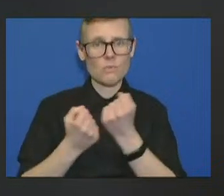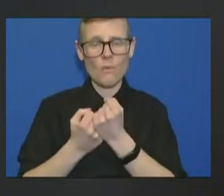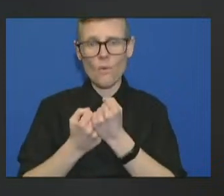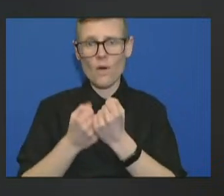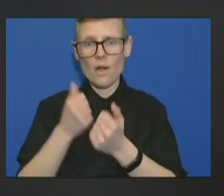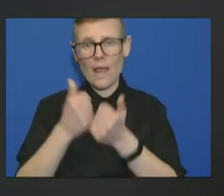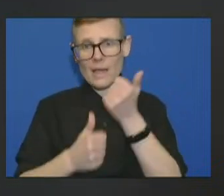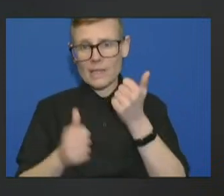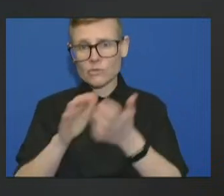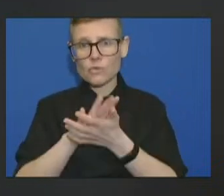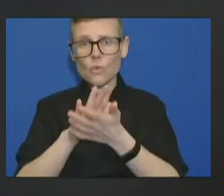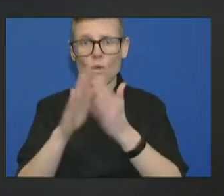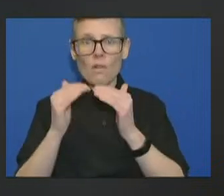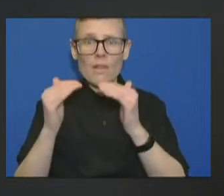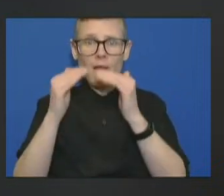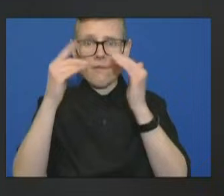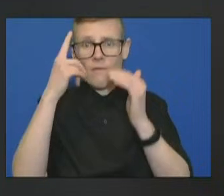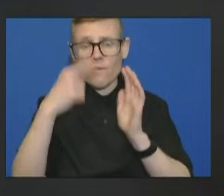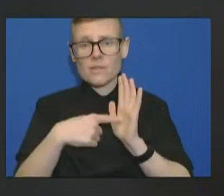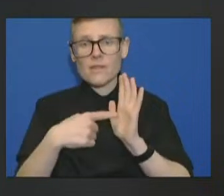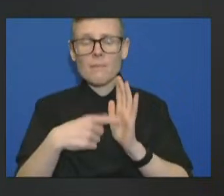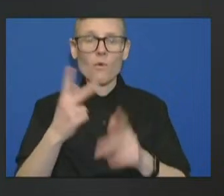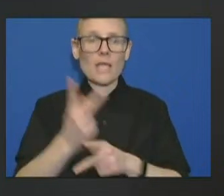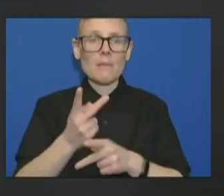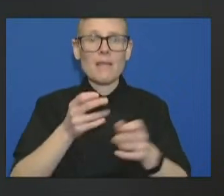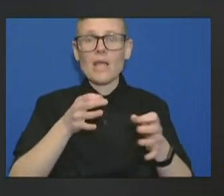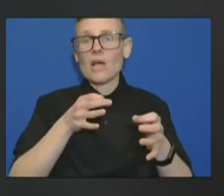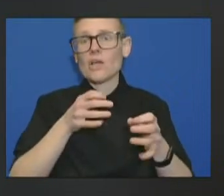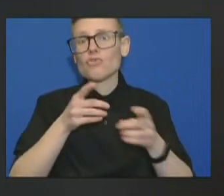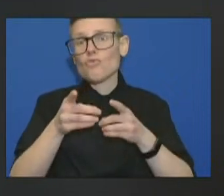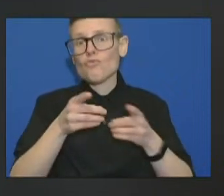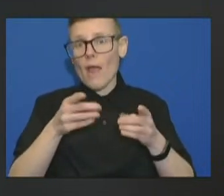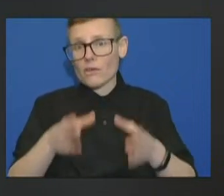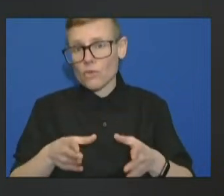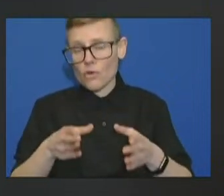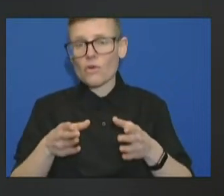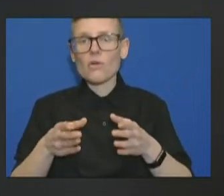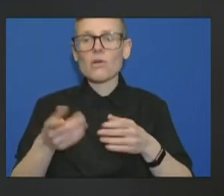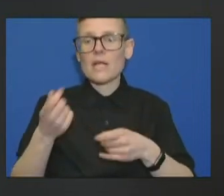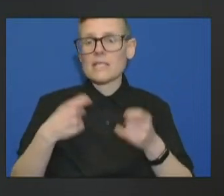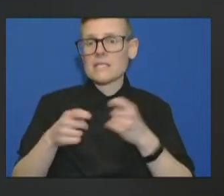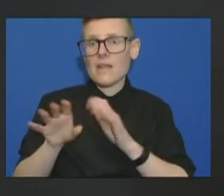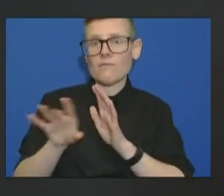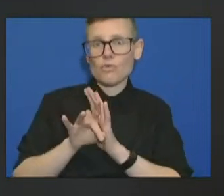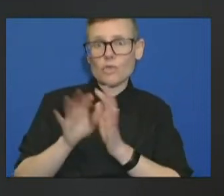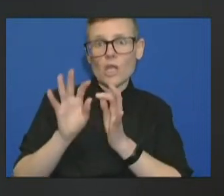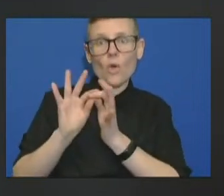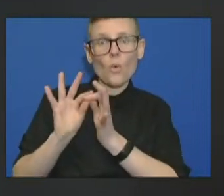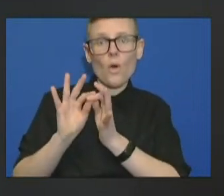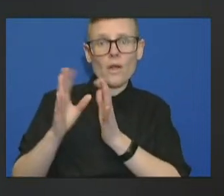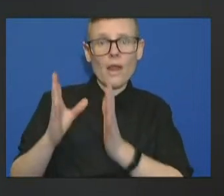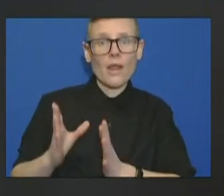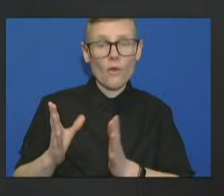remained, that they're truly the best positioned to support this at each school level? For